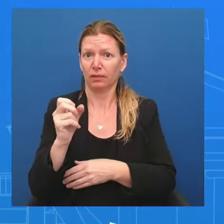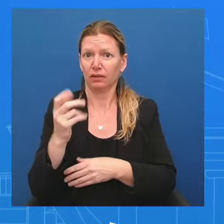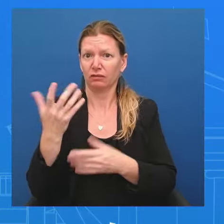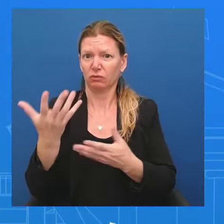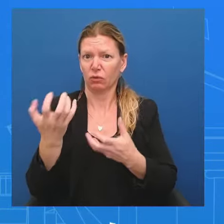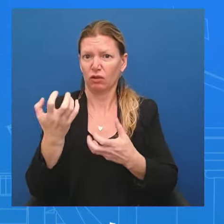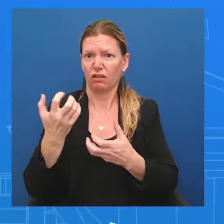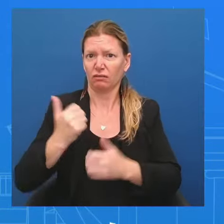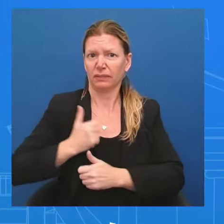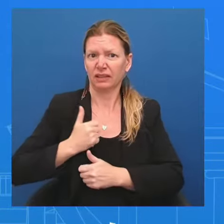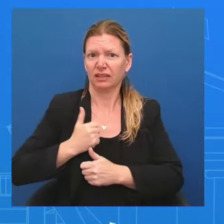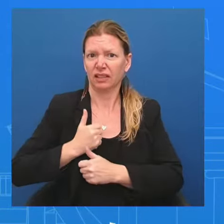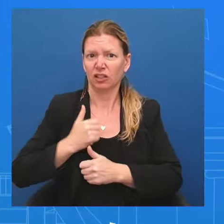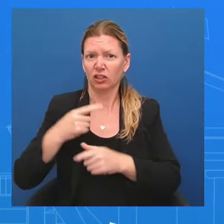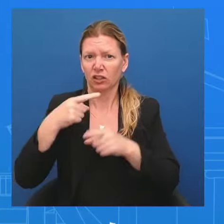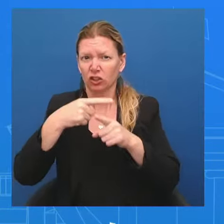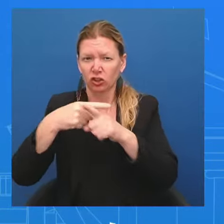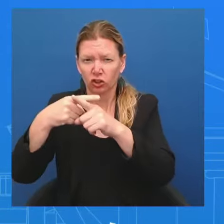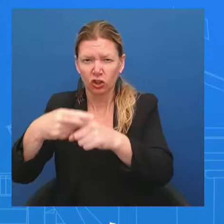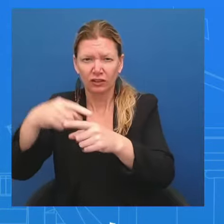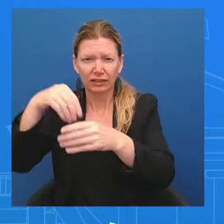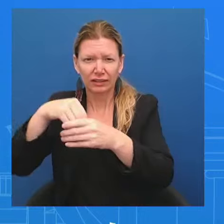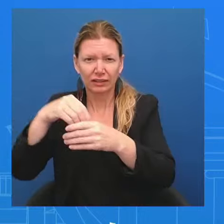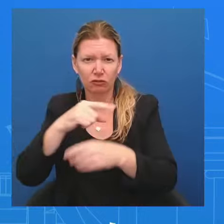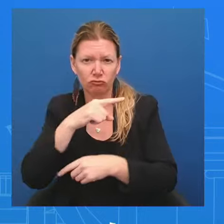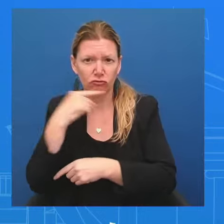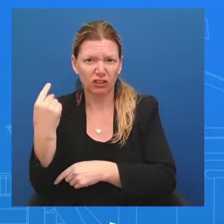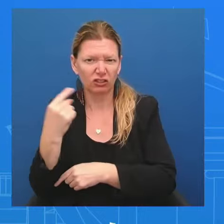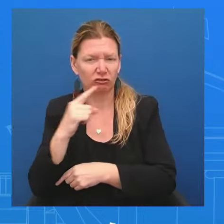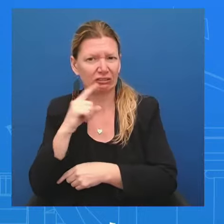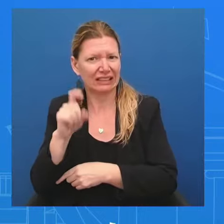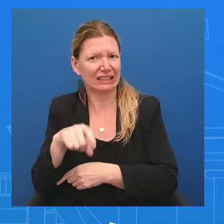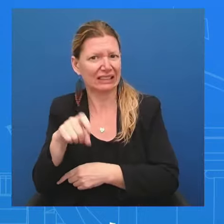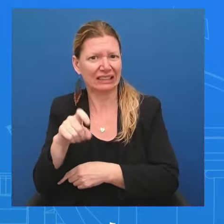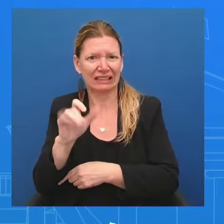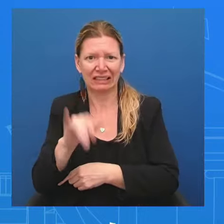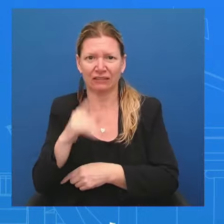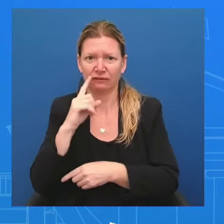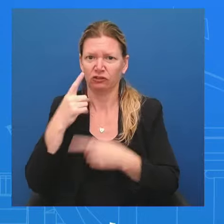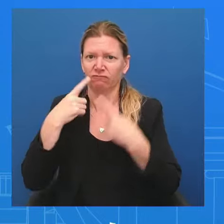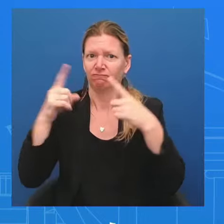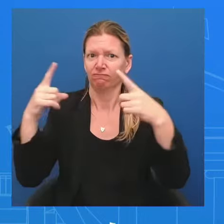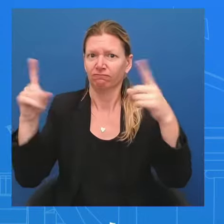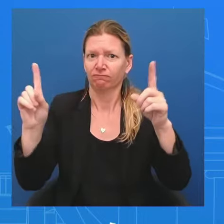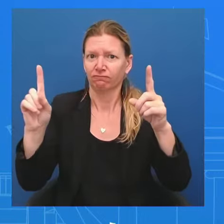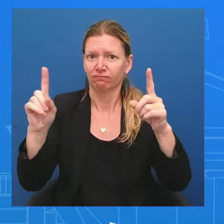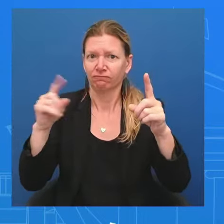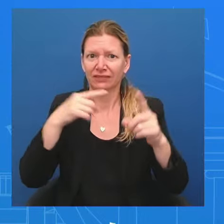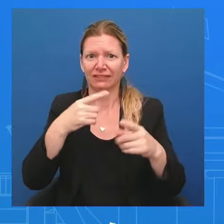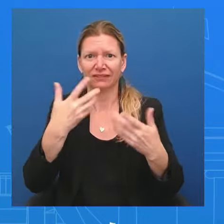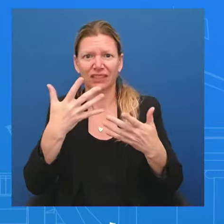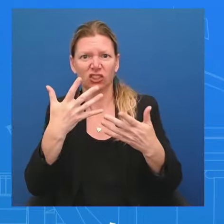to allow Ukraine to do this. Is the President considering this request and if yes, what is he looking at right now?